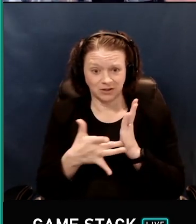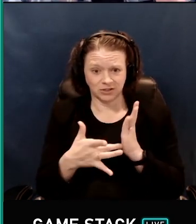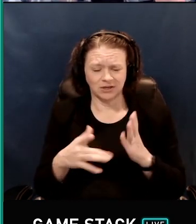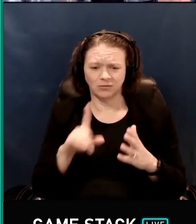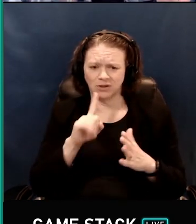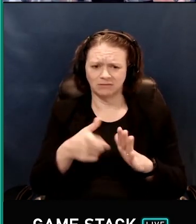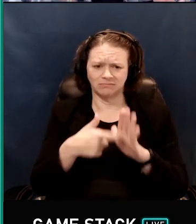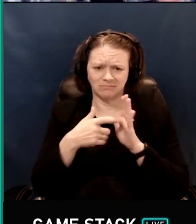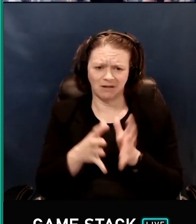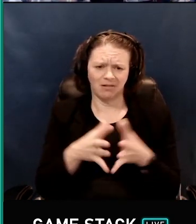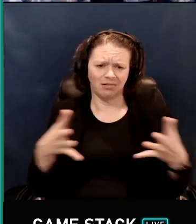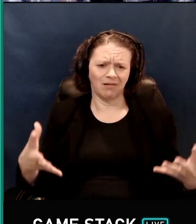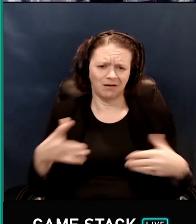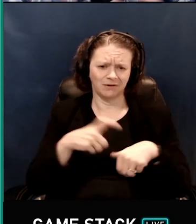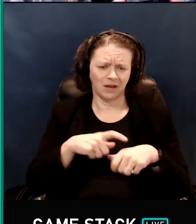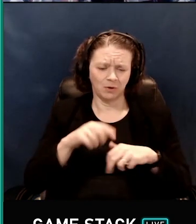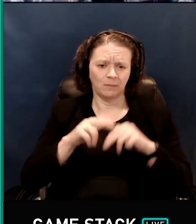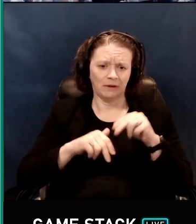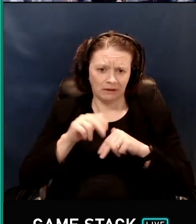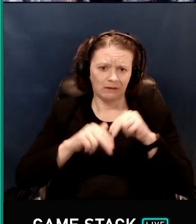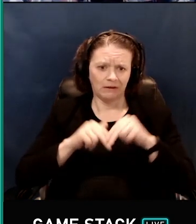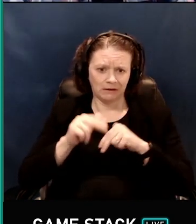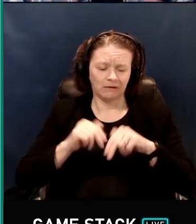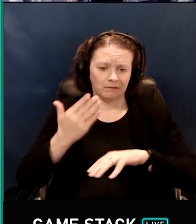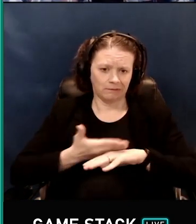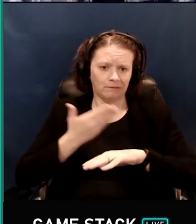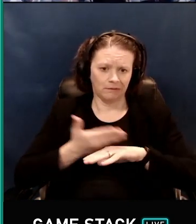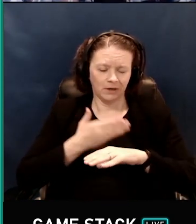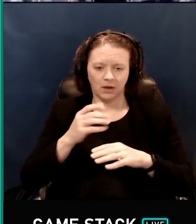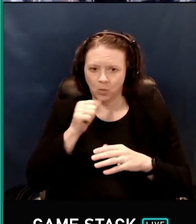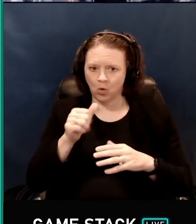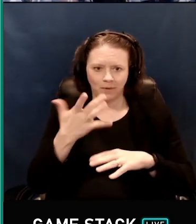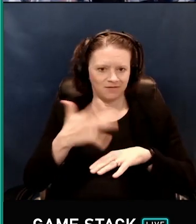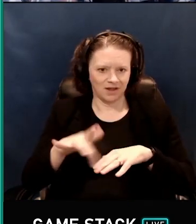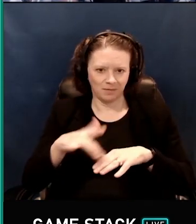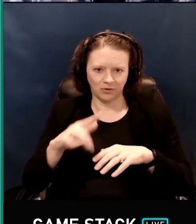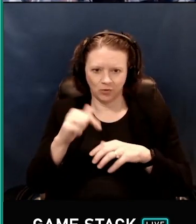it won't be available to everybody instantaneously.